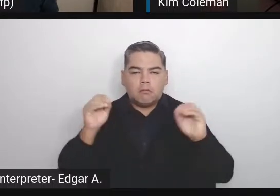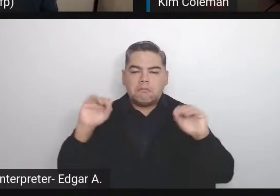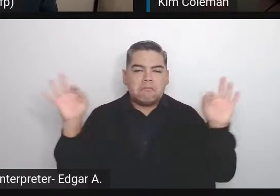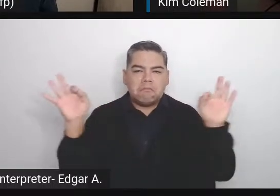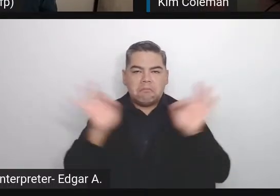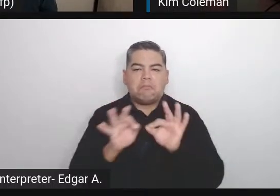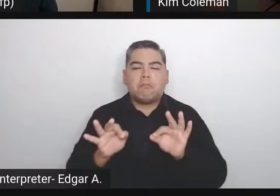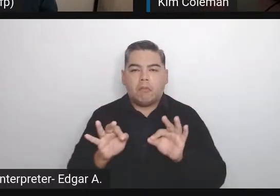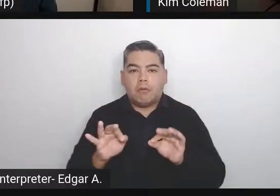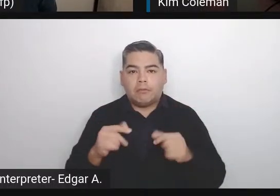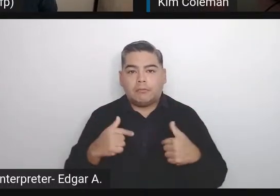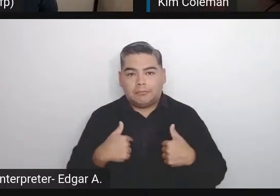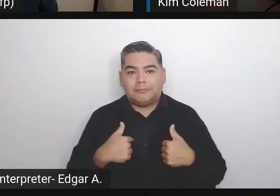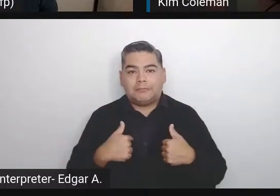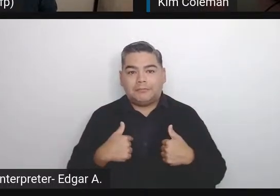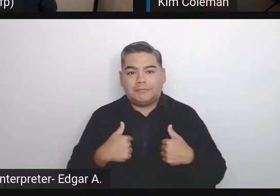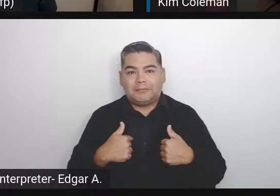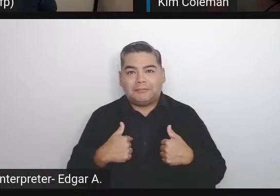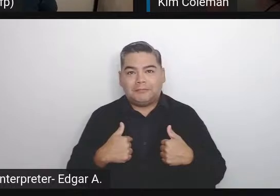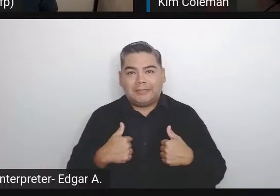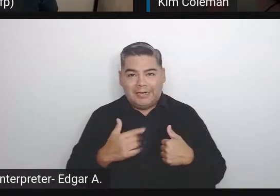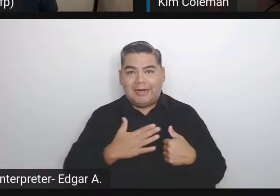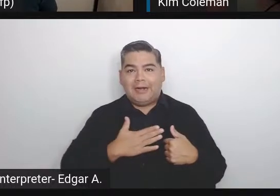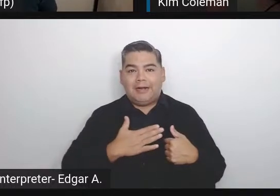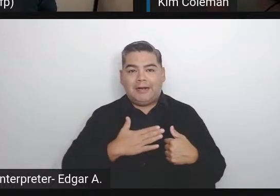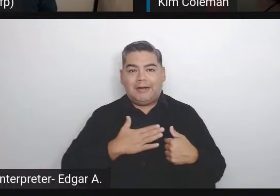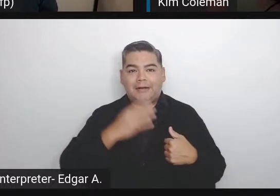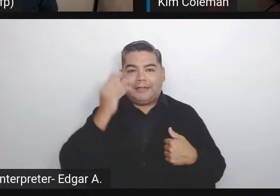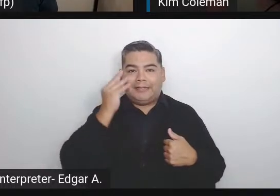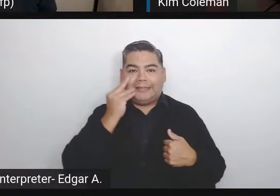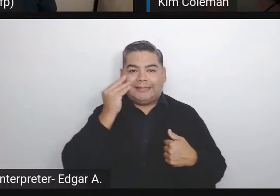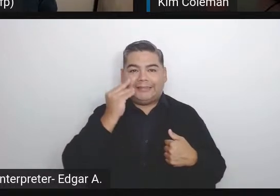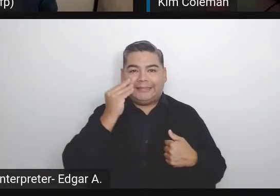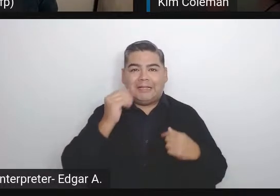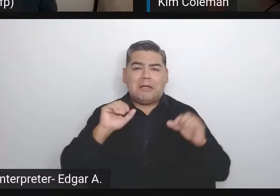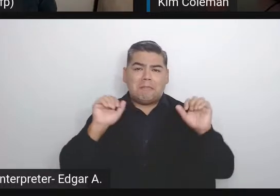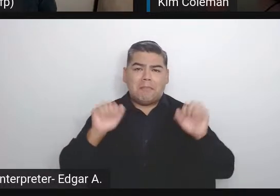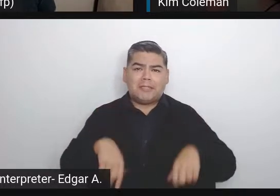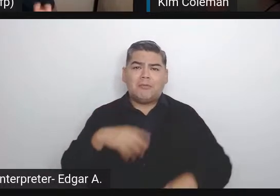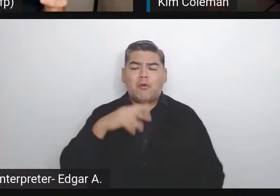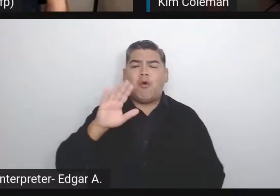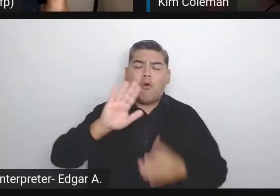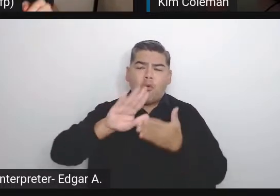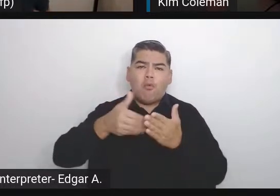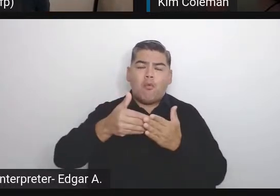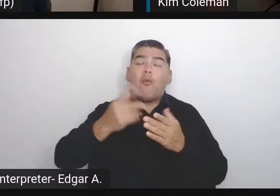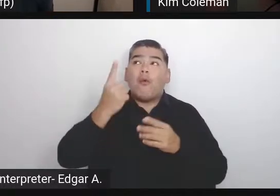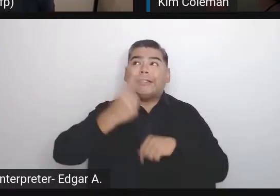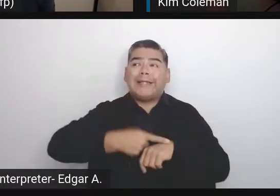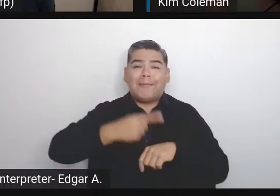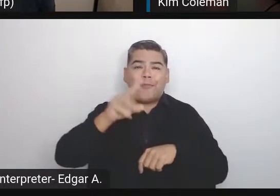at first, always only play around with staging. Do not risk. I'm saying this is a